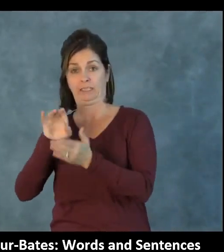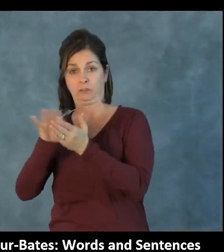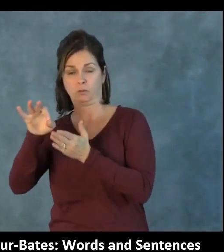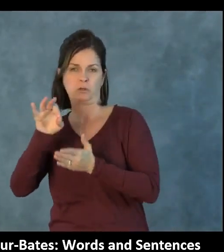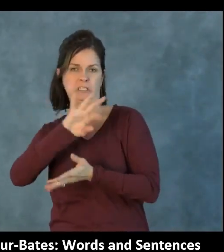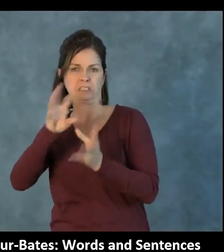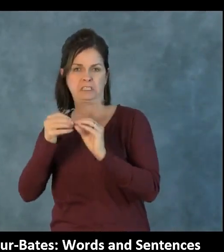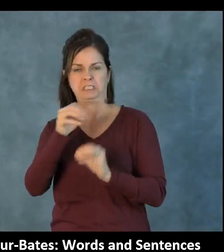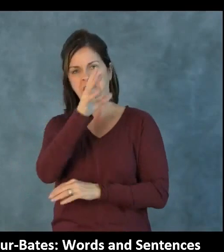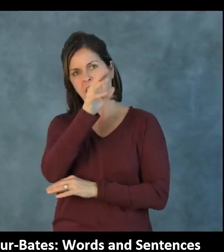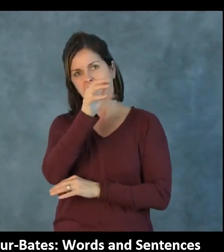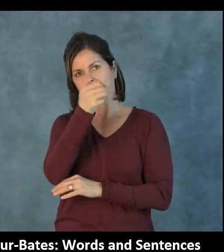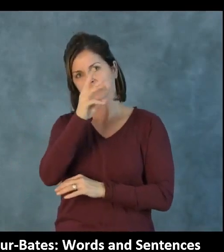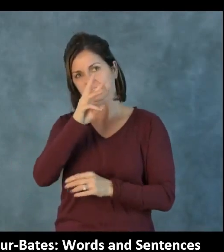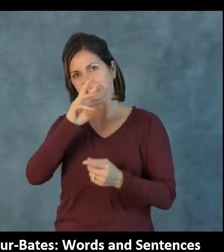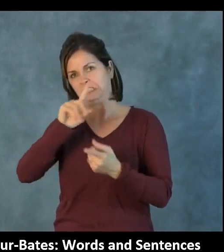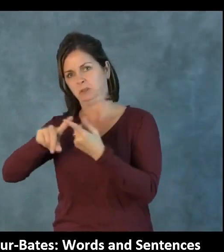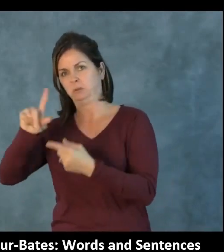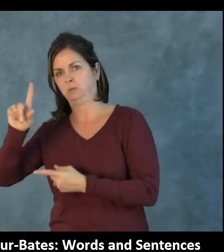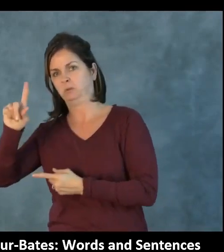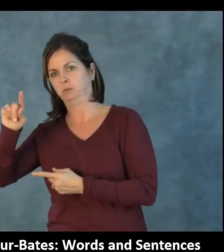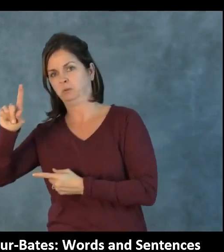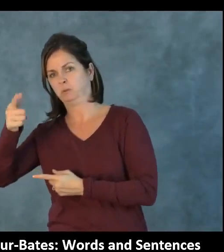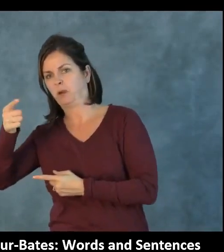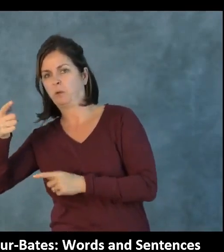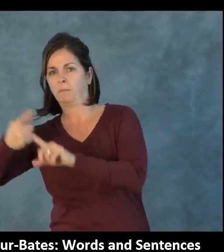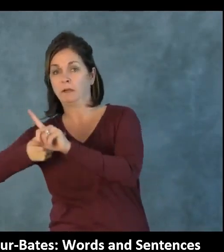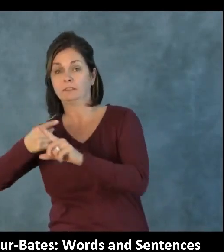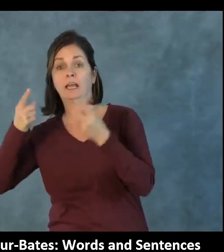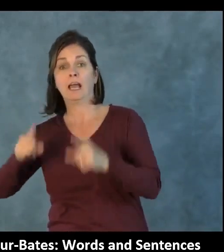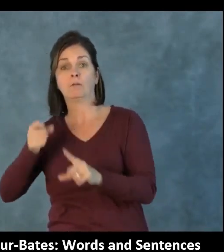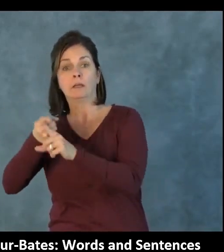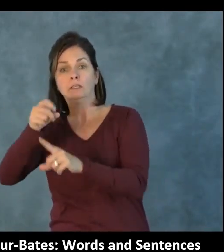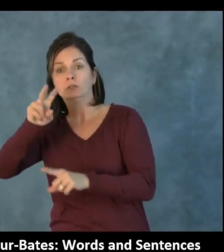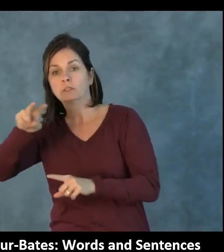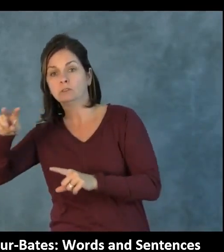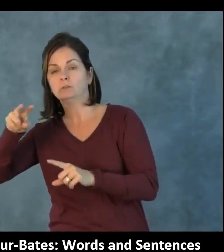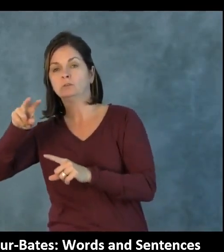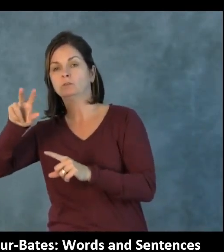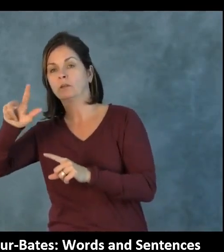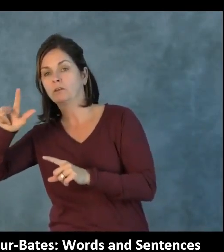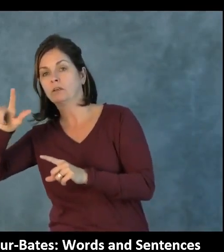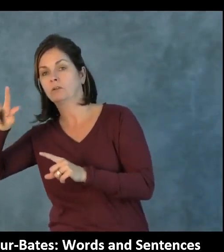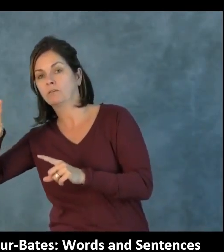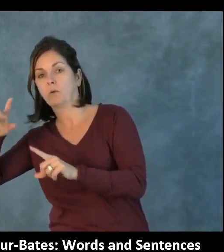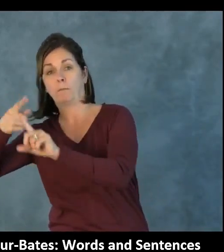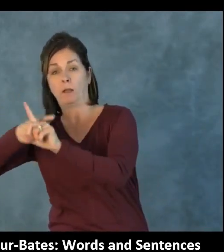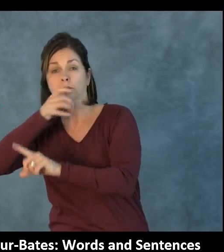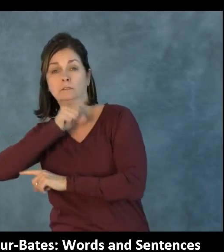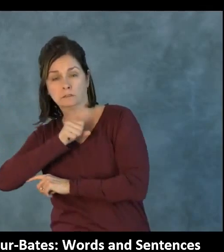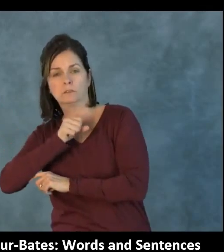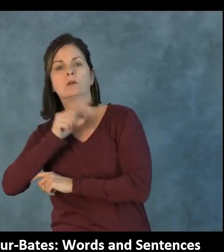from 16 to 21 months, because it's not until 22, 23, 24 months, that we